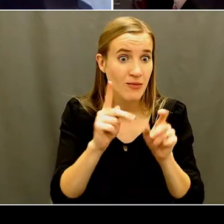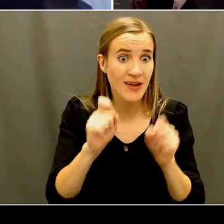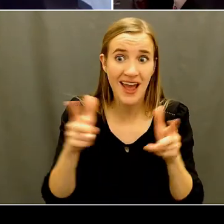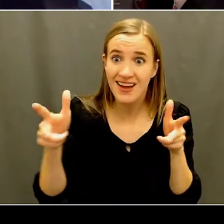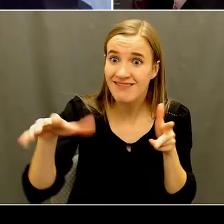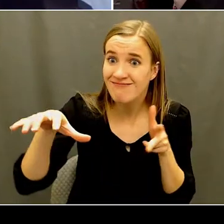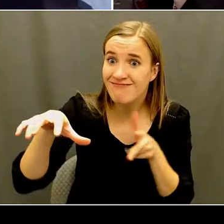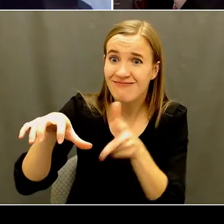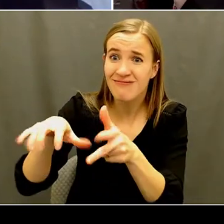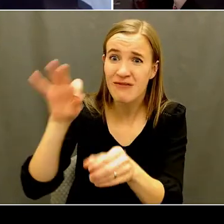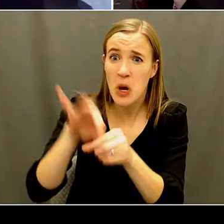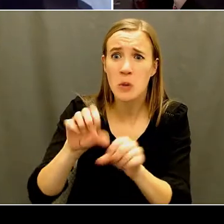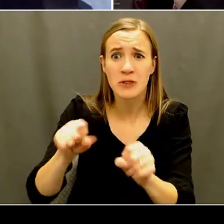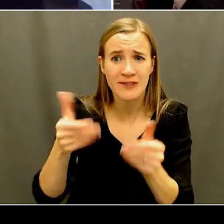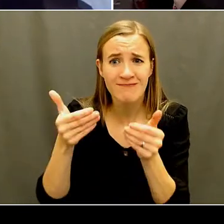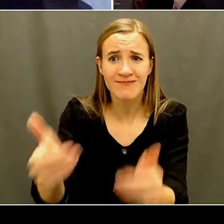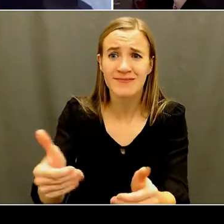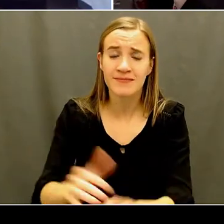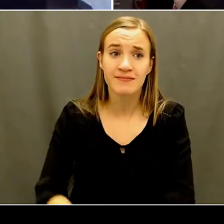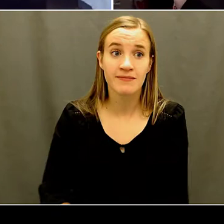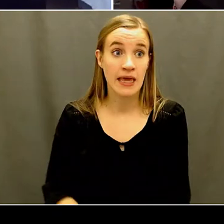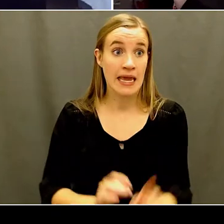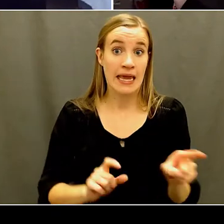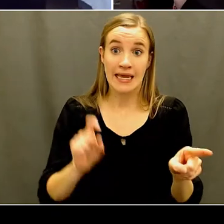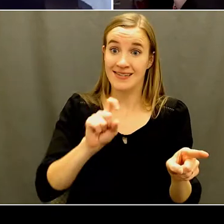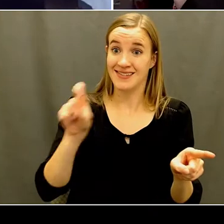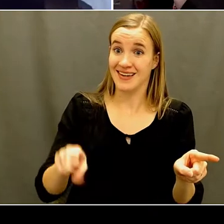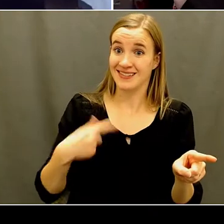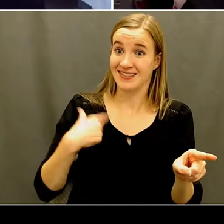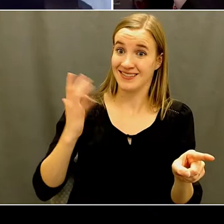vote, you know. Hi, how are you? Are you registered to vote? Right? Great to hear